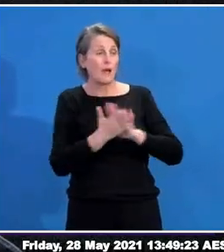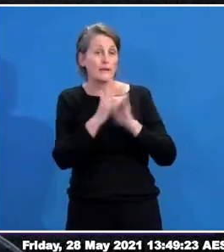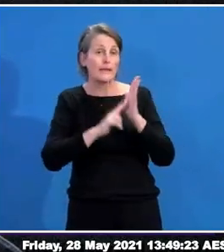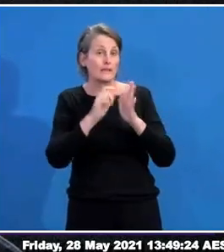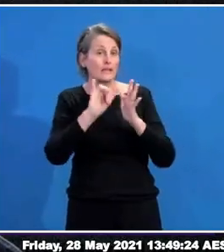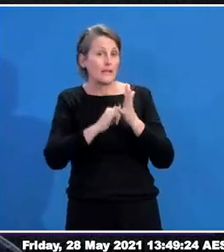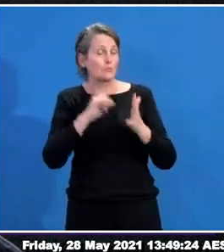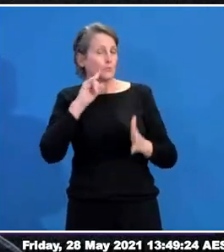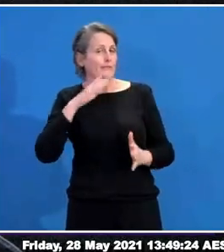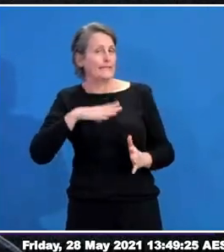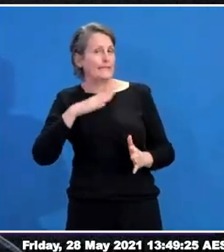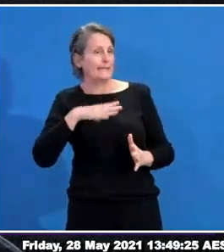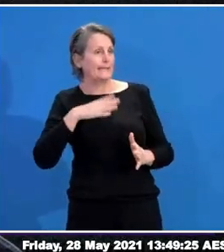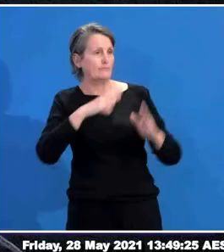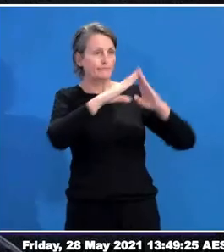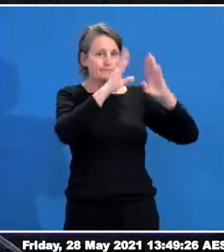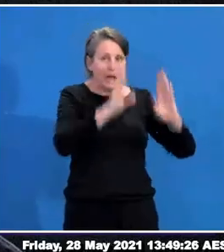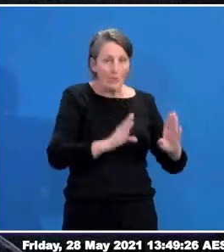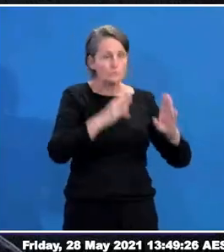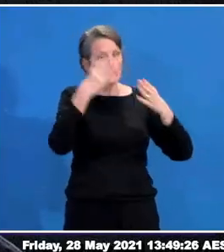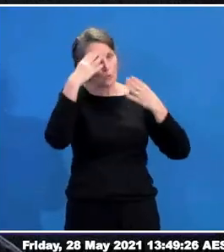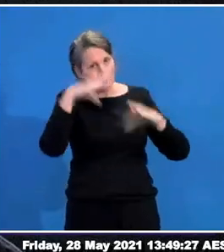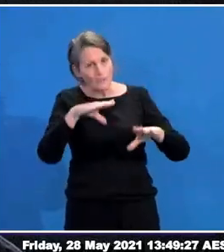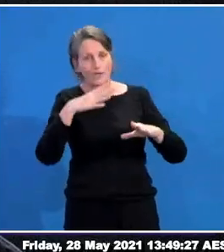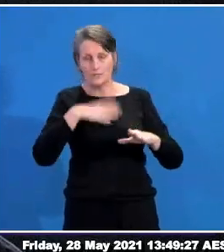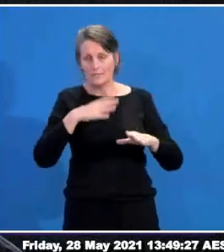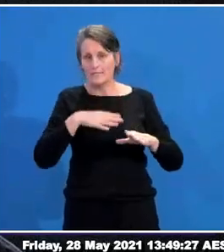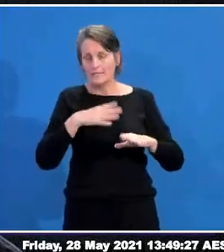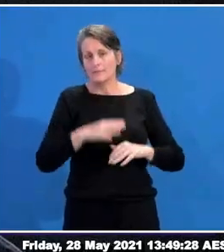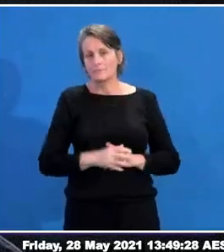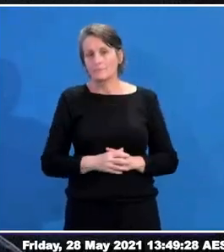will require SDA supports in their plans.